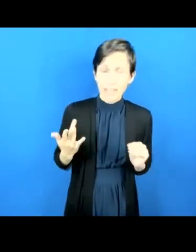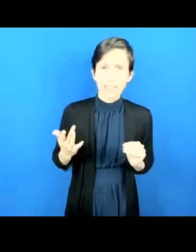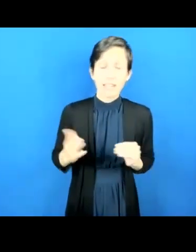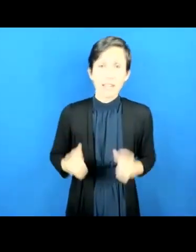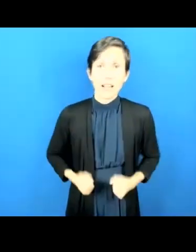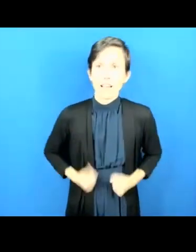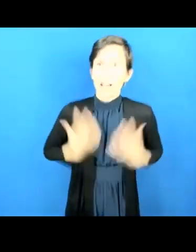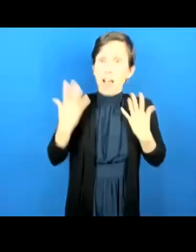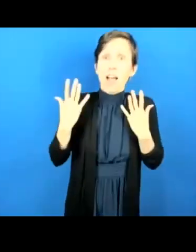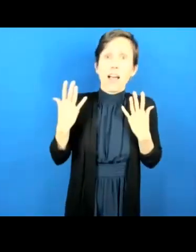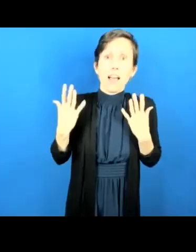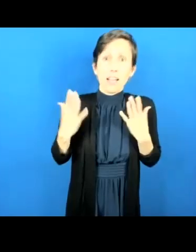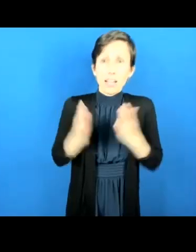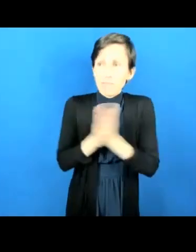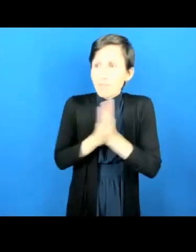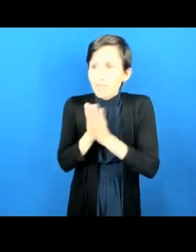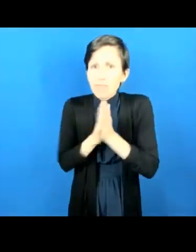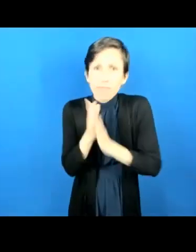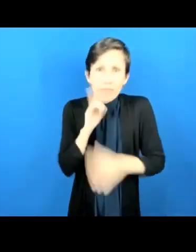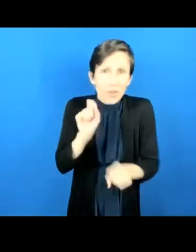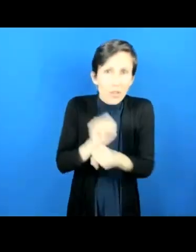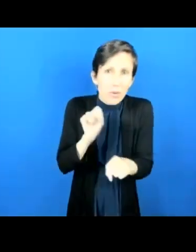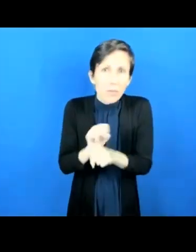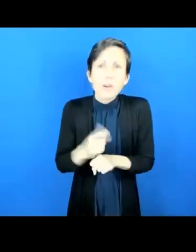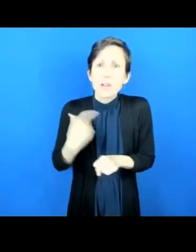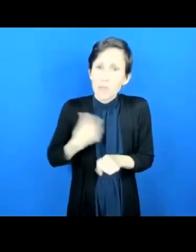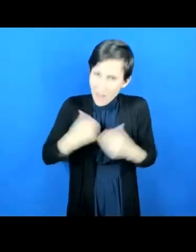and inspired for the work that we have ahead.